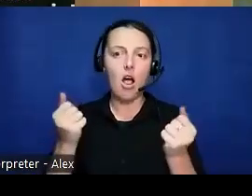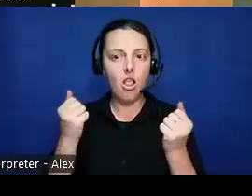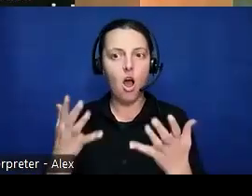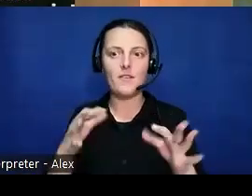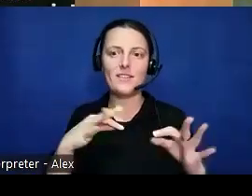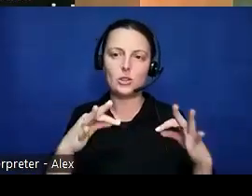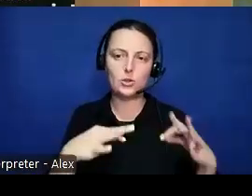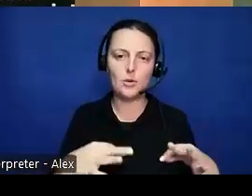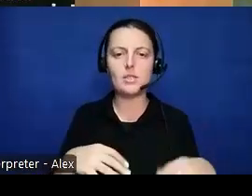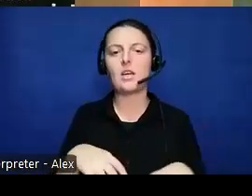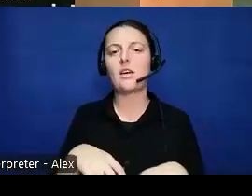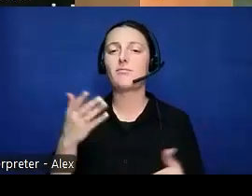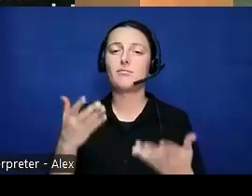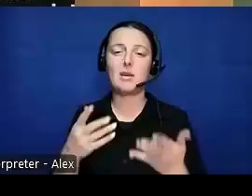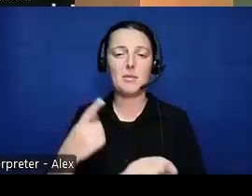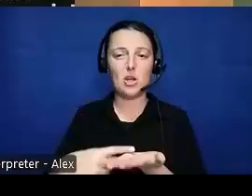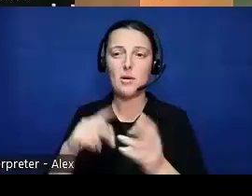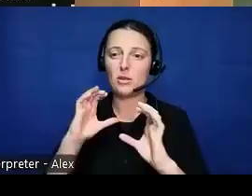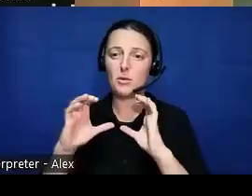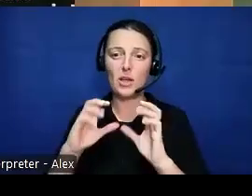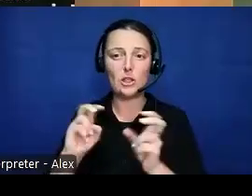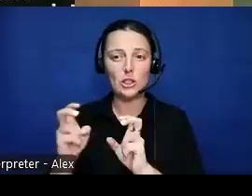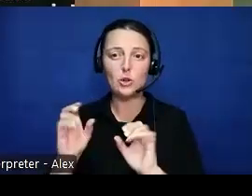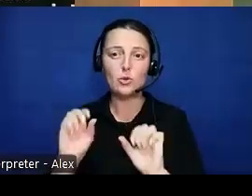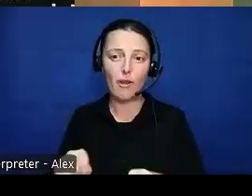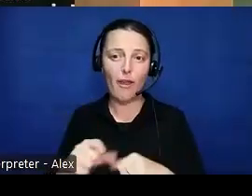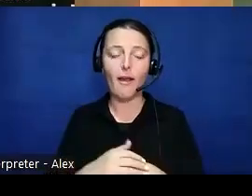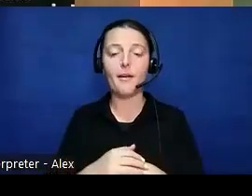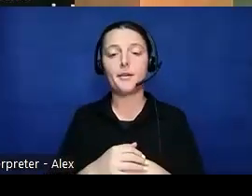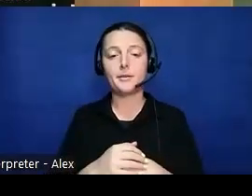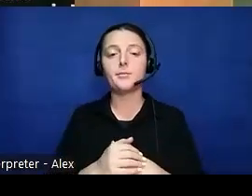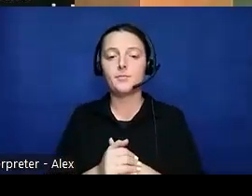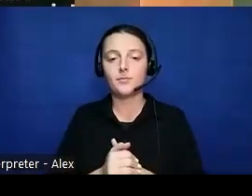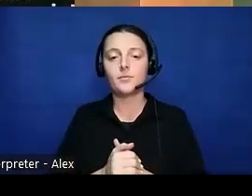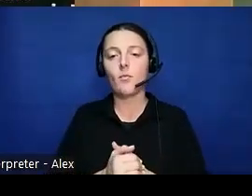I didn't end up including, but I I did a study looking at just basically citations of all the